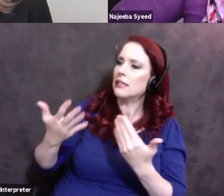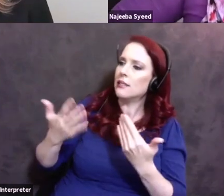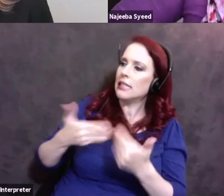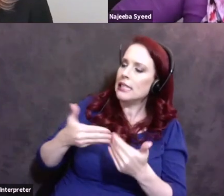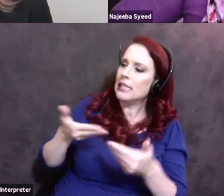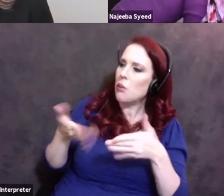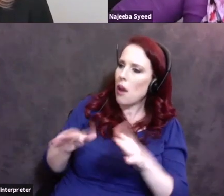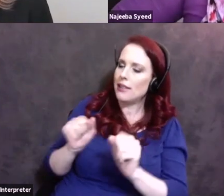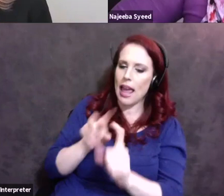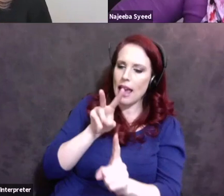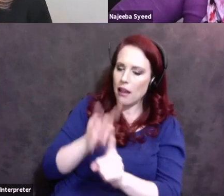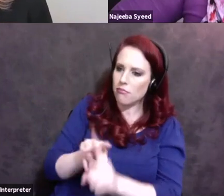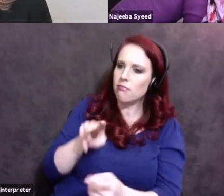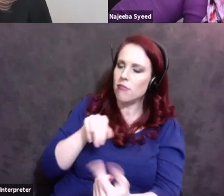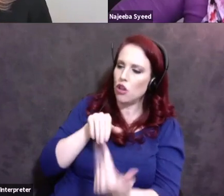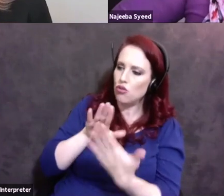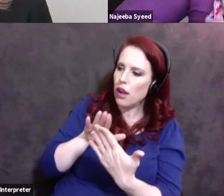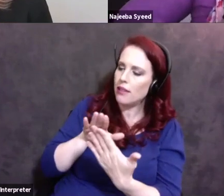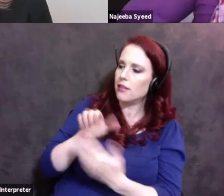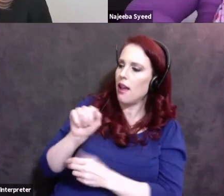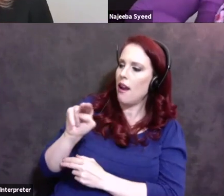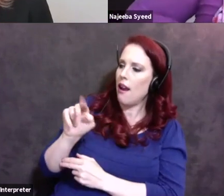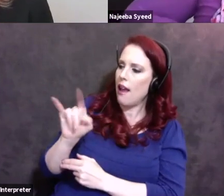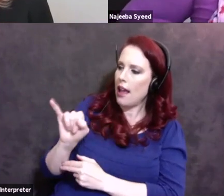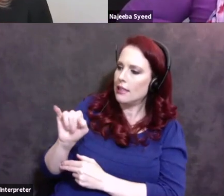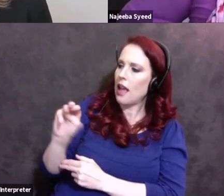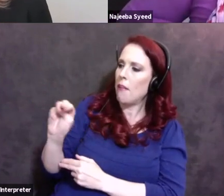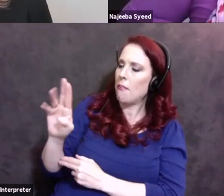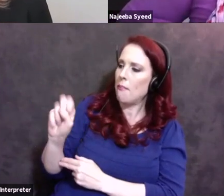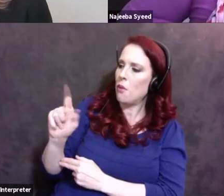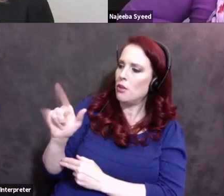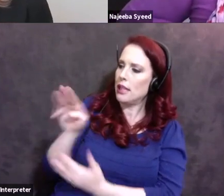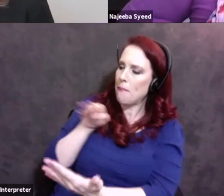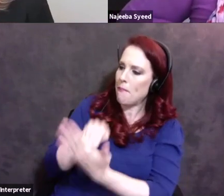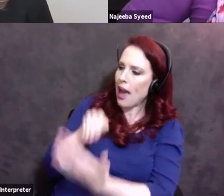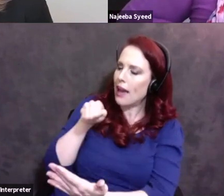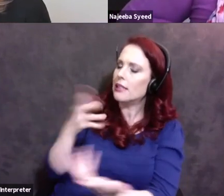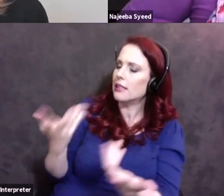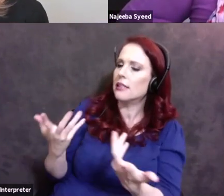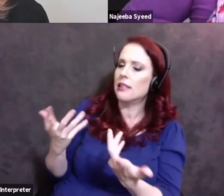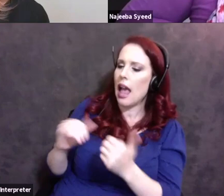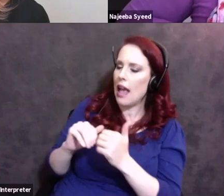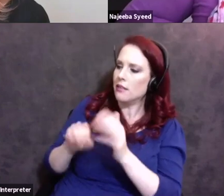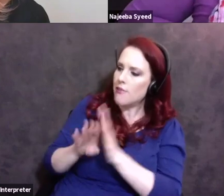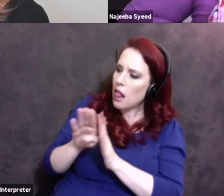build empathy and, yeah, build empathy within their organizations.